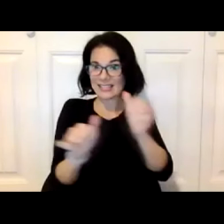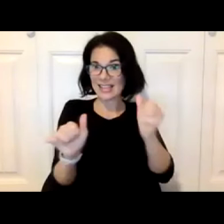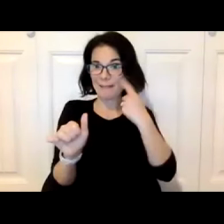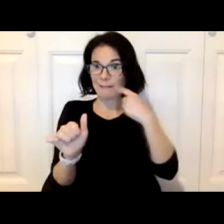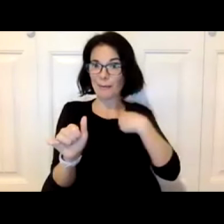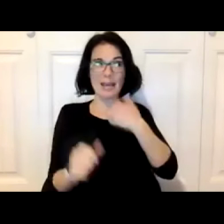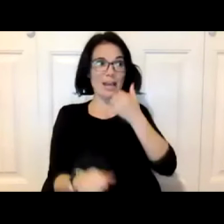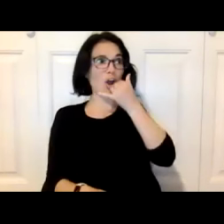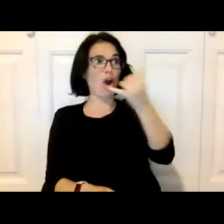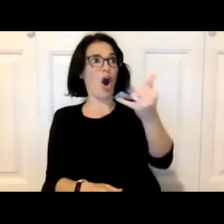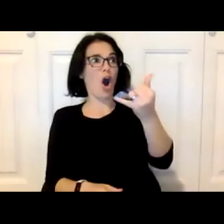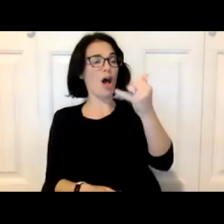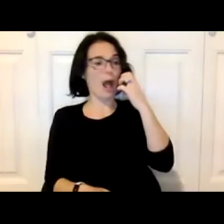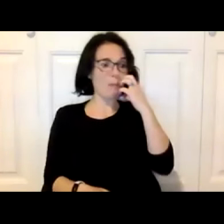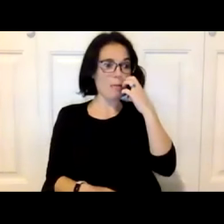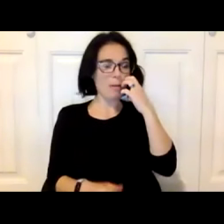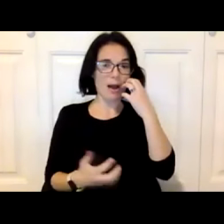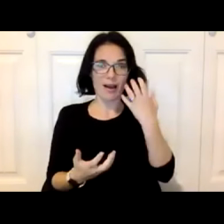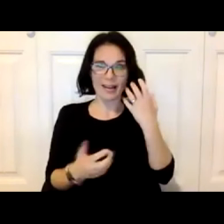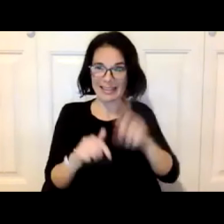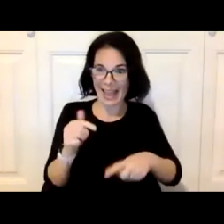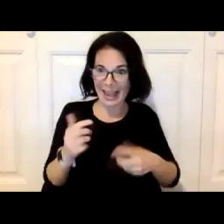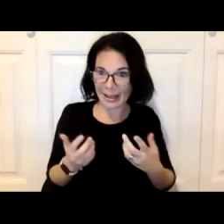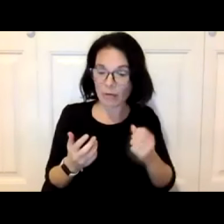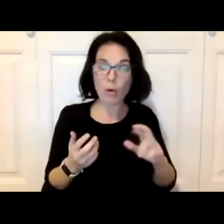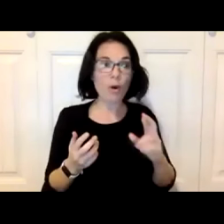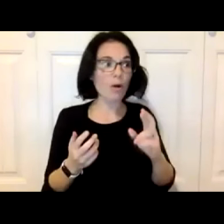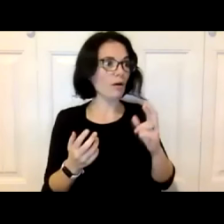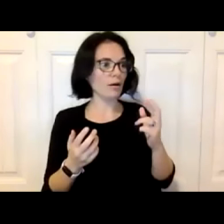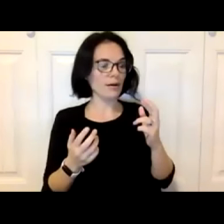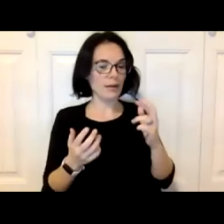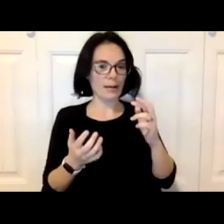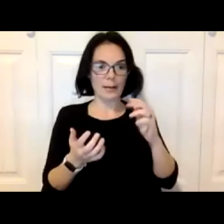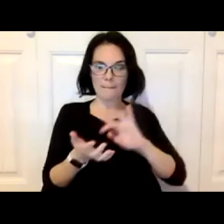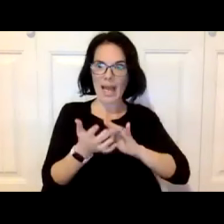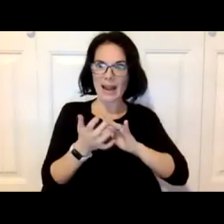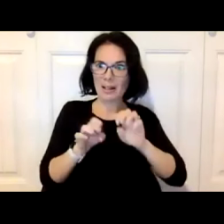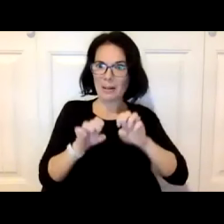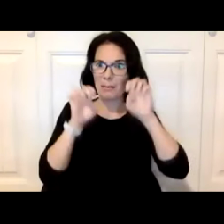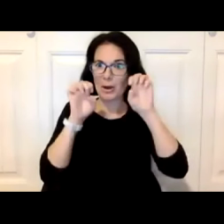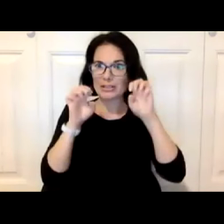or if someone is having a medical emergency and is unable to speak.